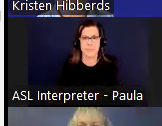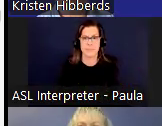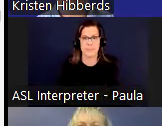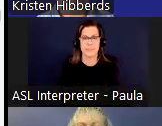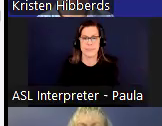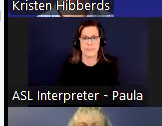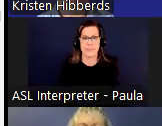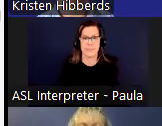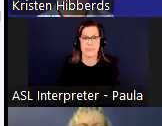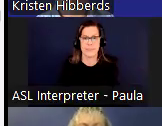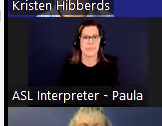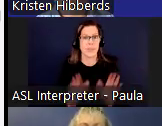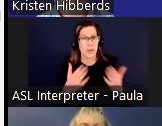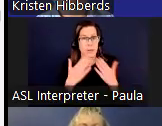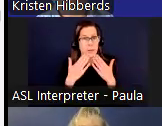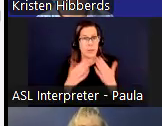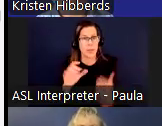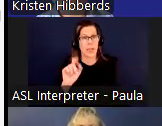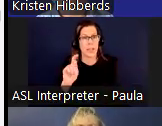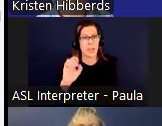Wonderful. Thank you, Steph. I saw Fred next.